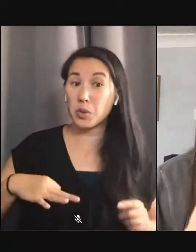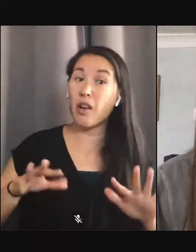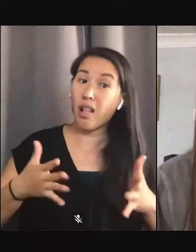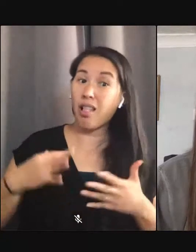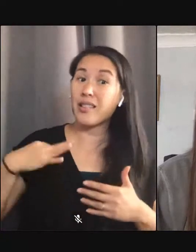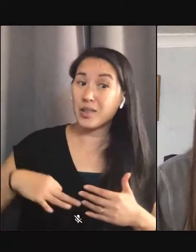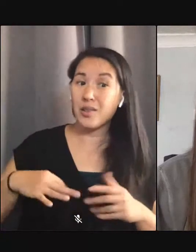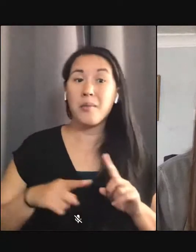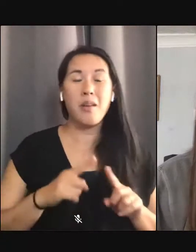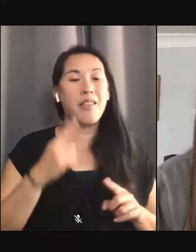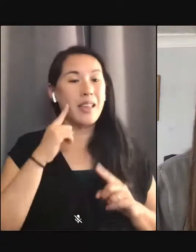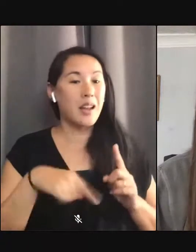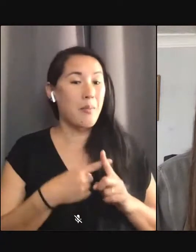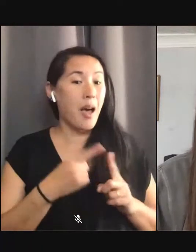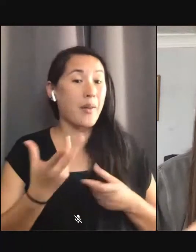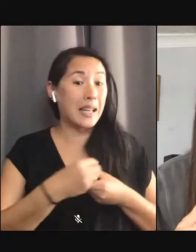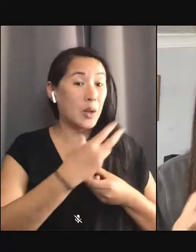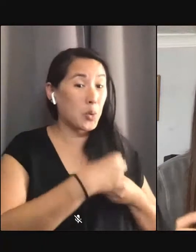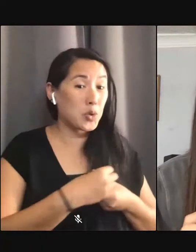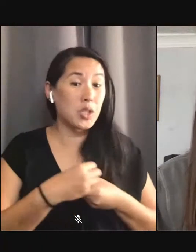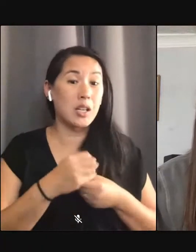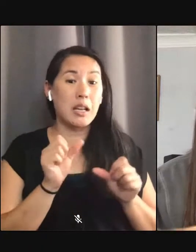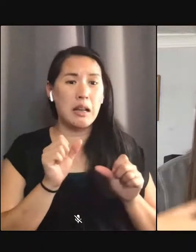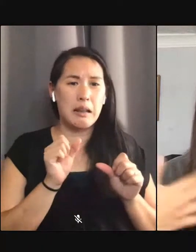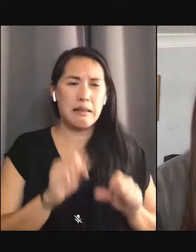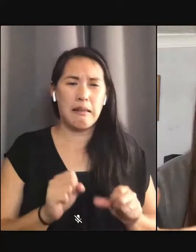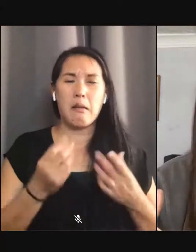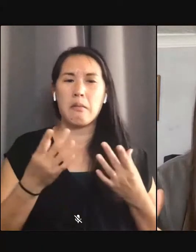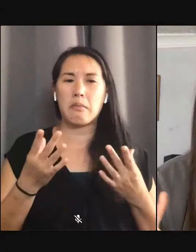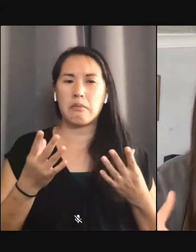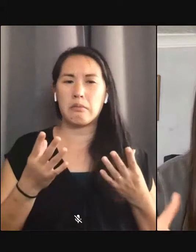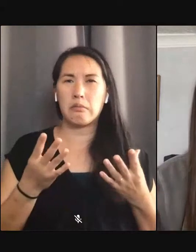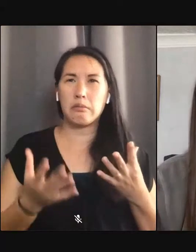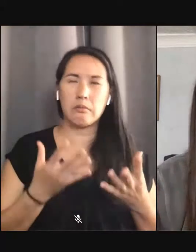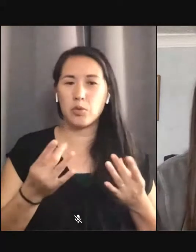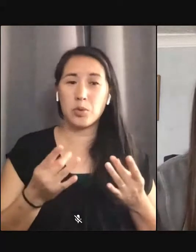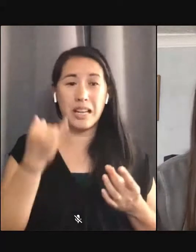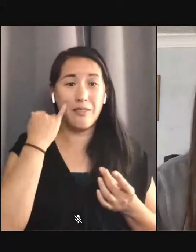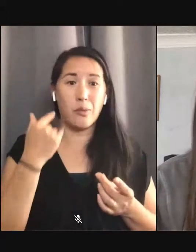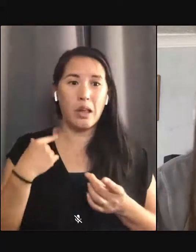we think about inclusion they can be tricky if we put too much merit in them in a way yes and so how